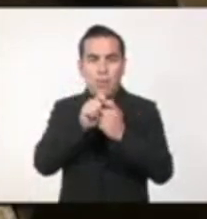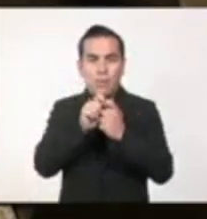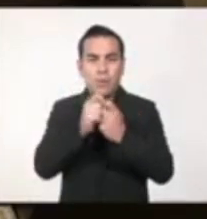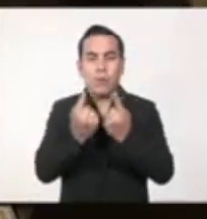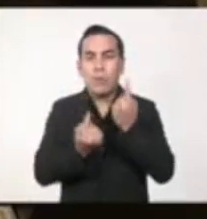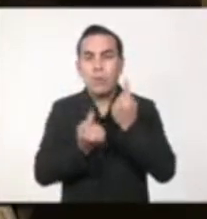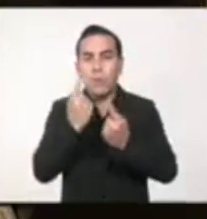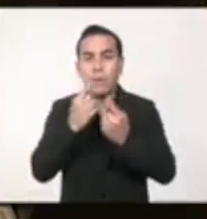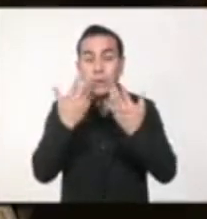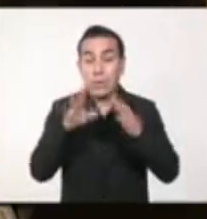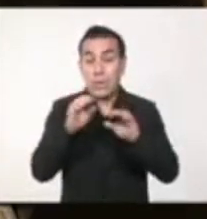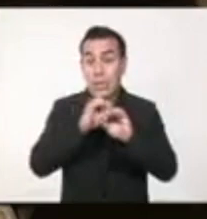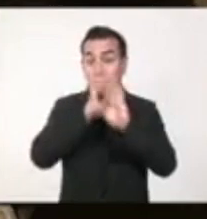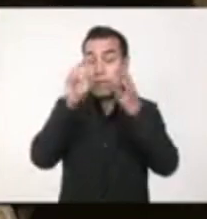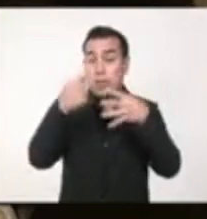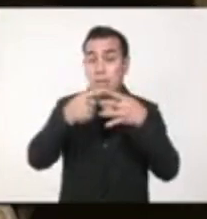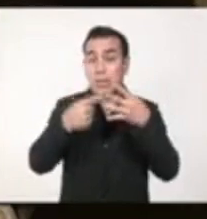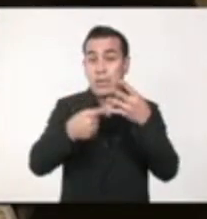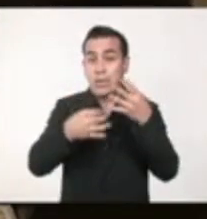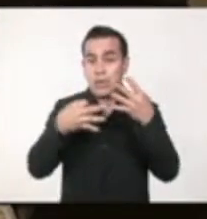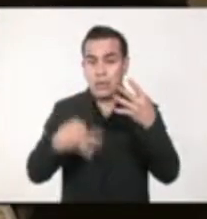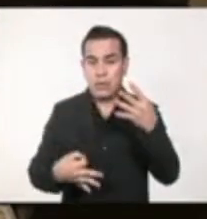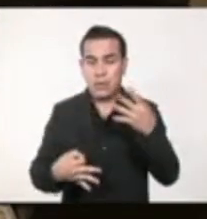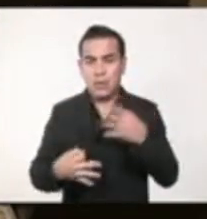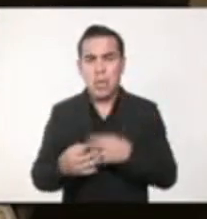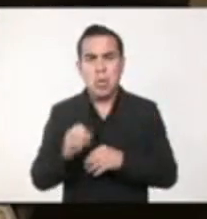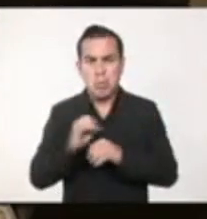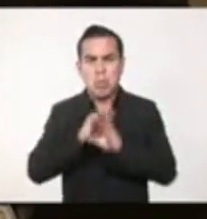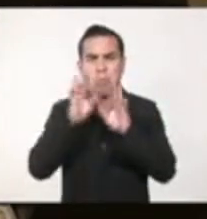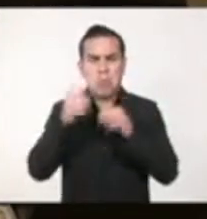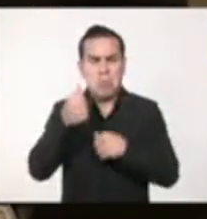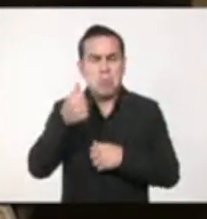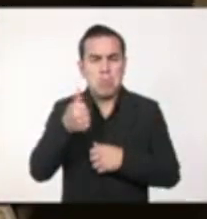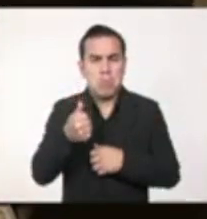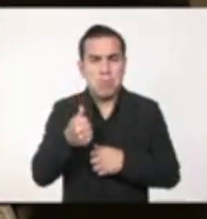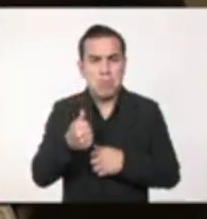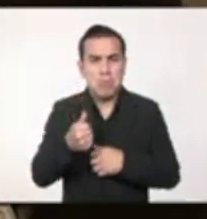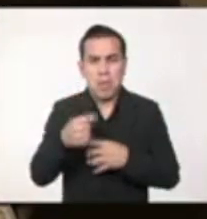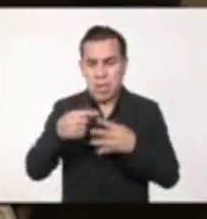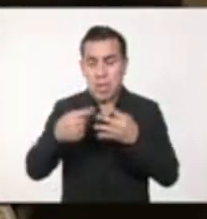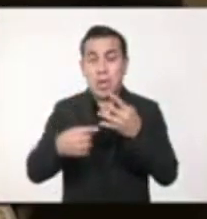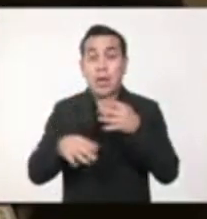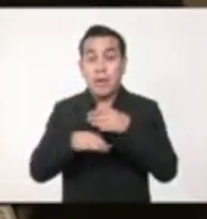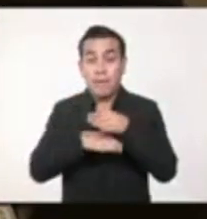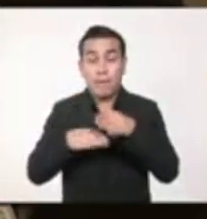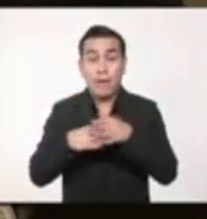established by law, OK? Sure, the deputies read